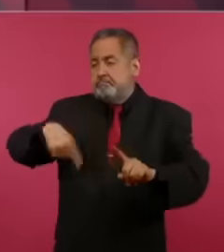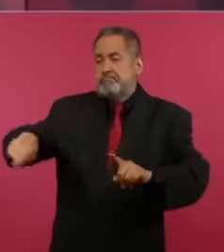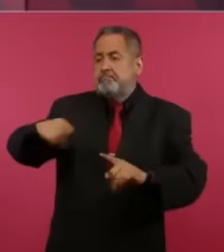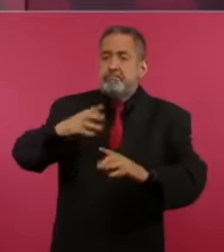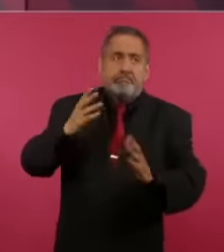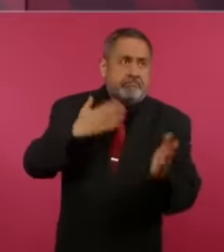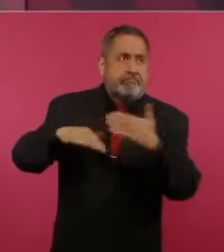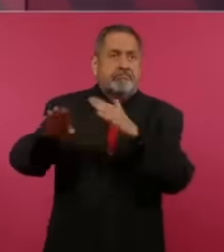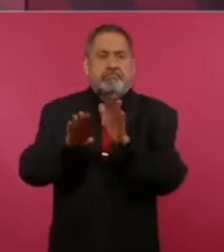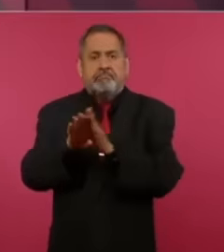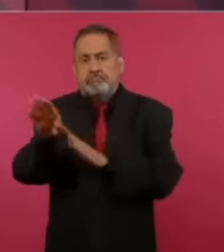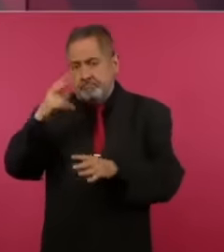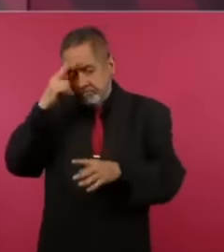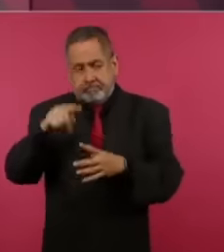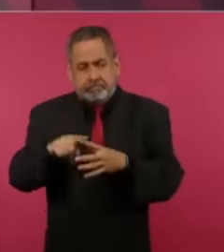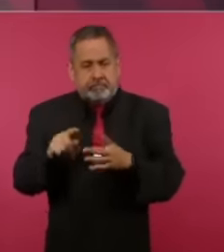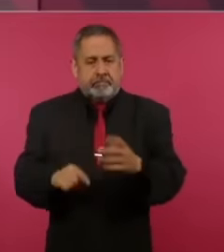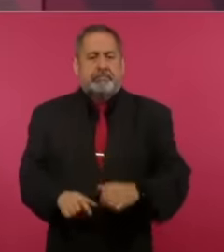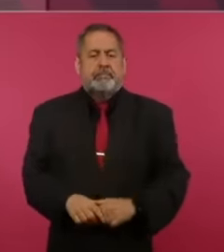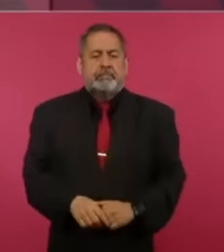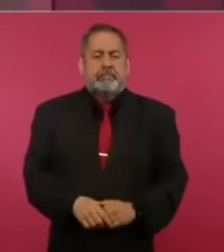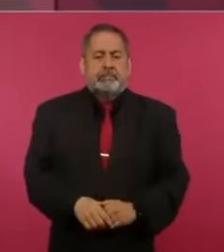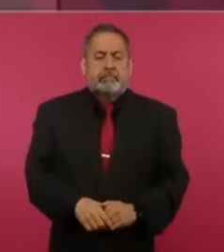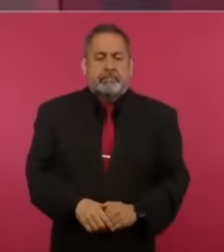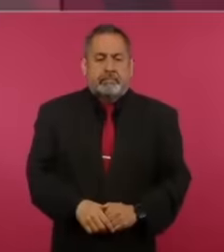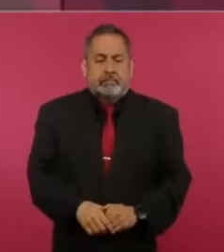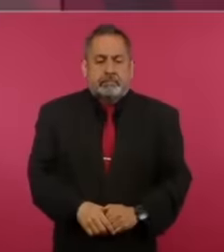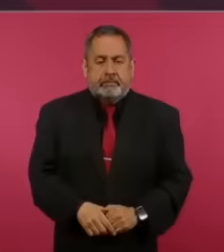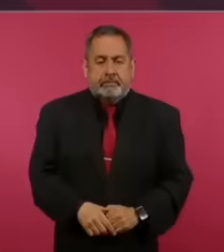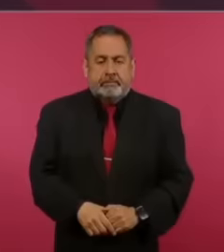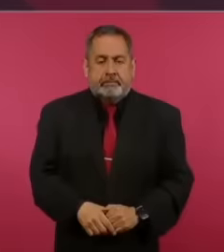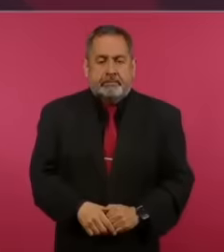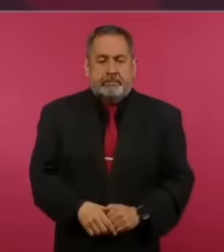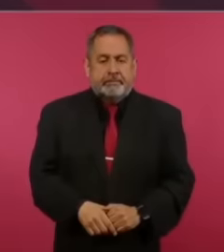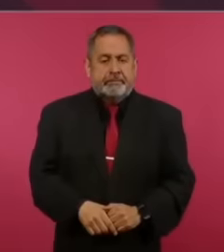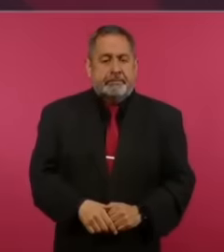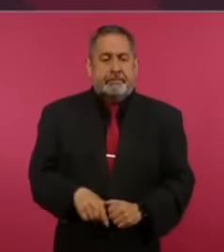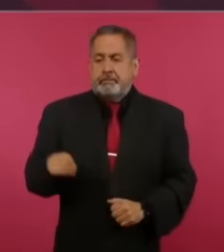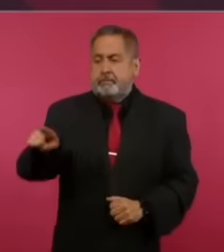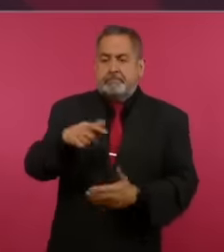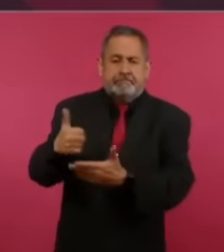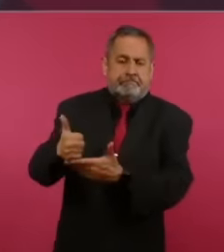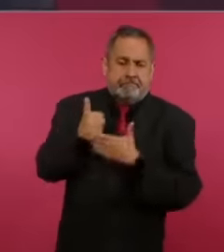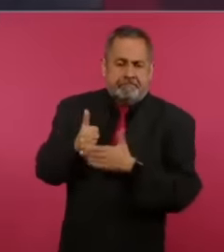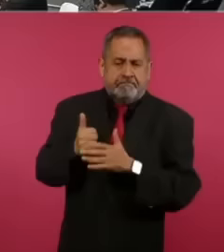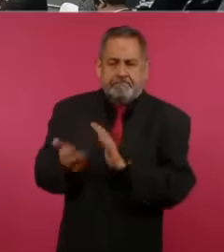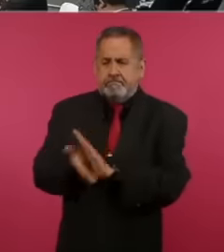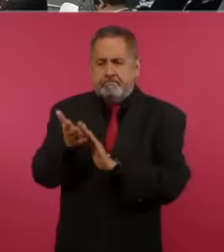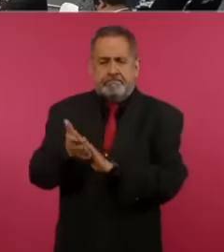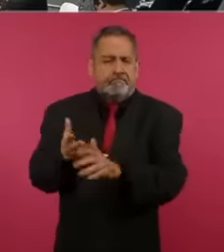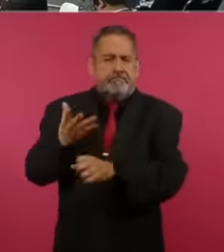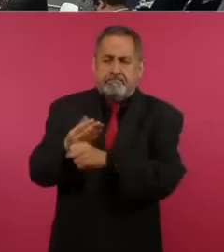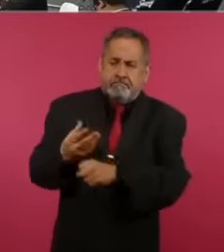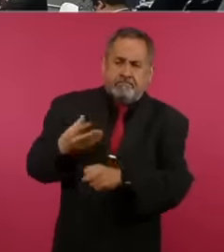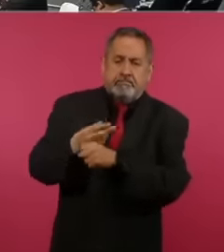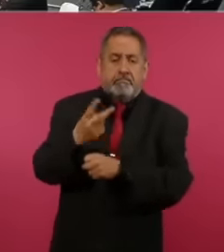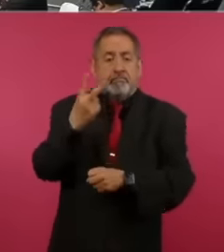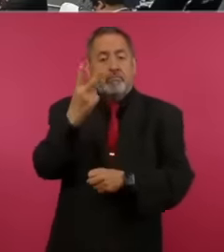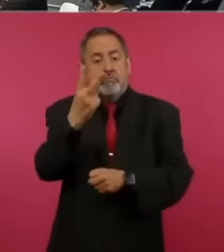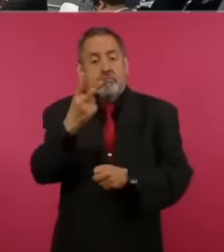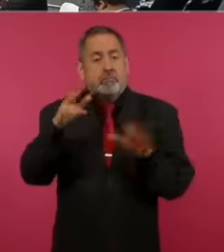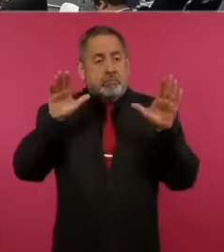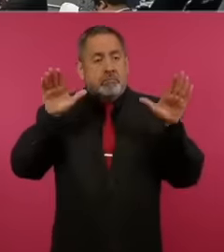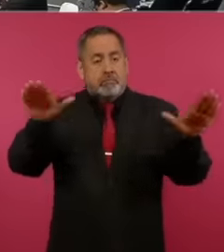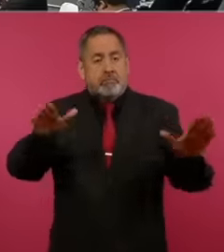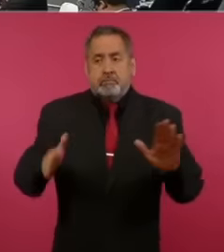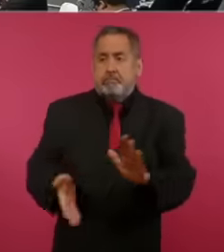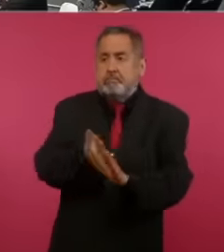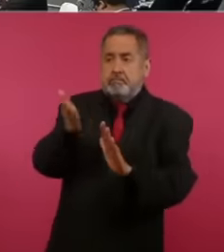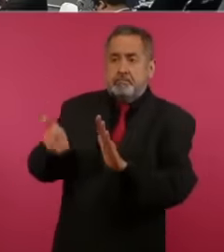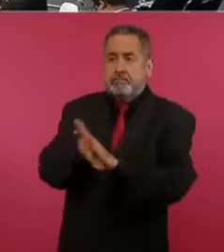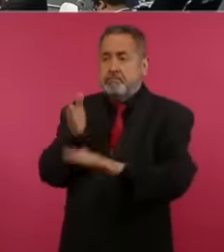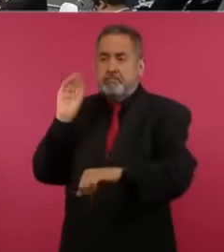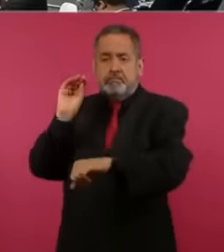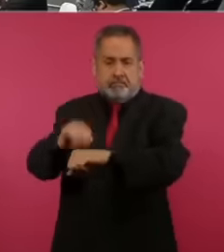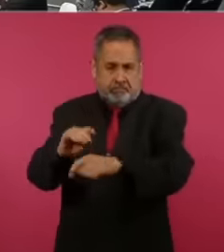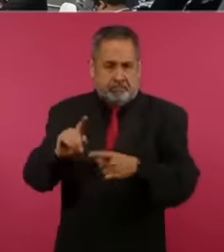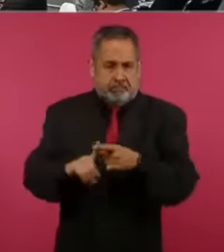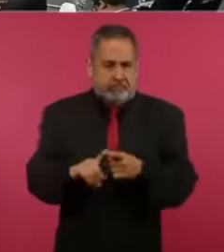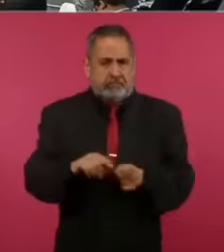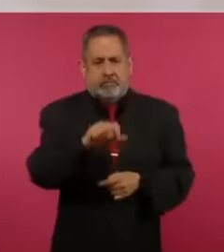Well they have helped us build two airports two airports the Felipe Ángeles airport the